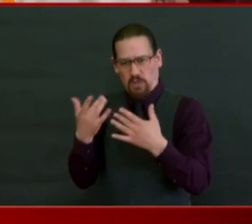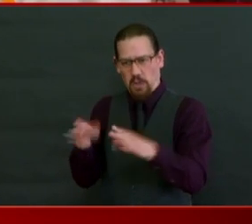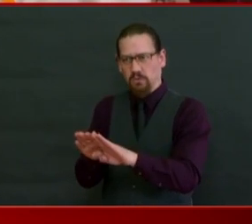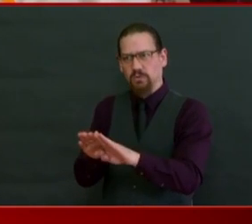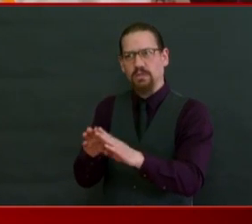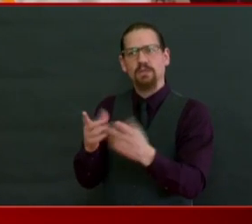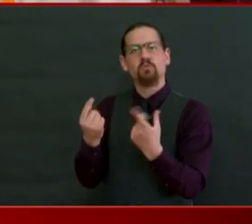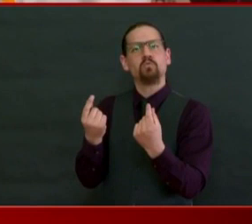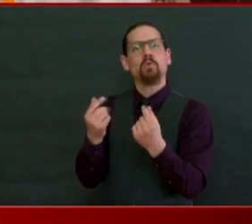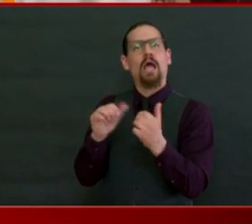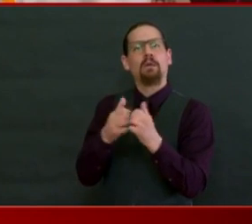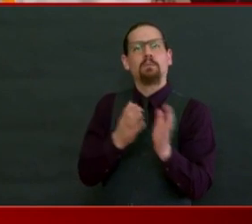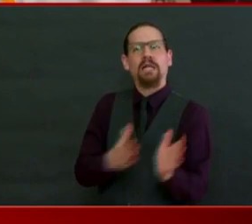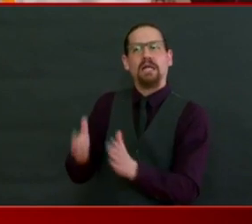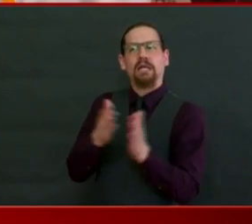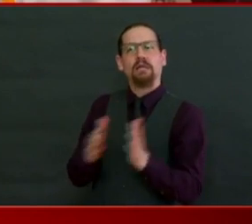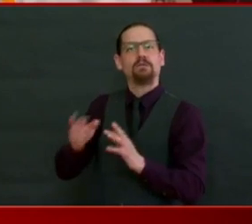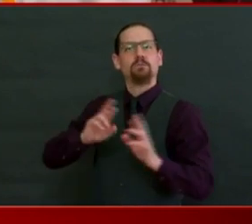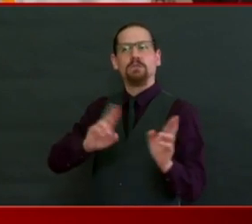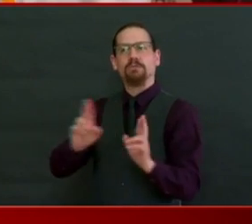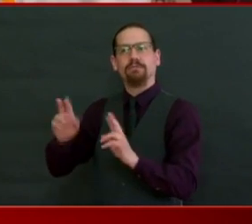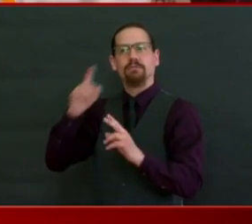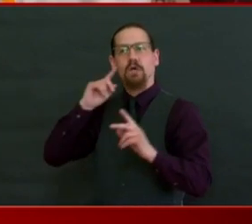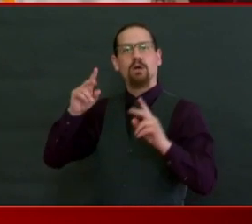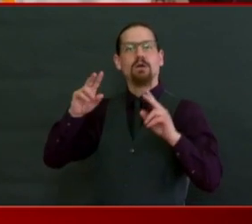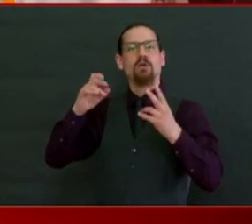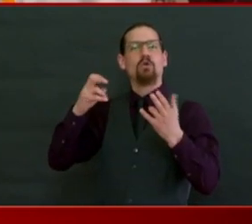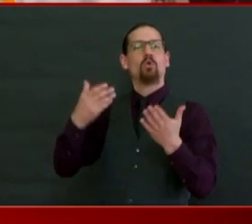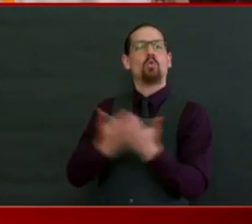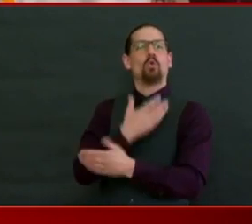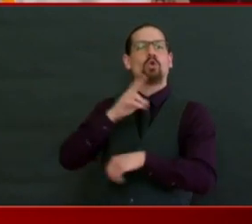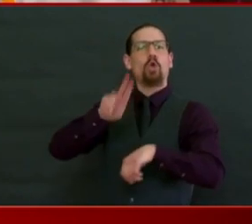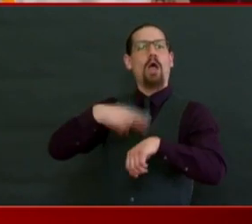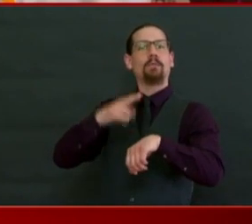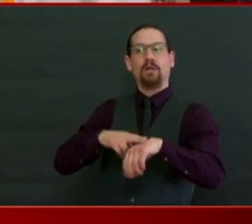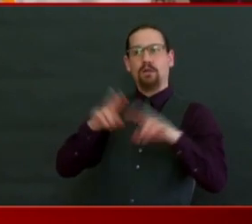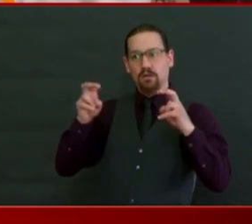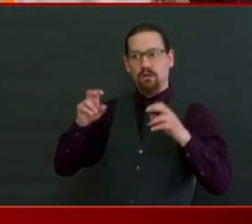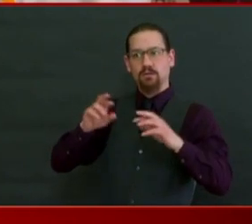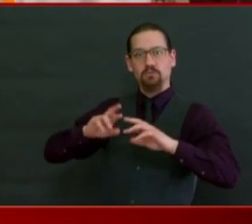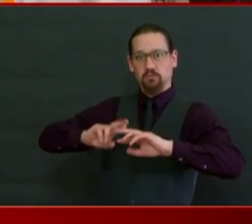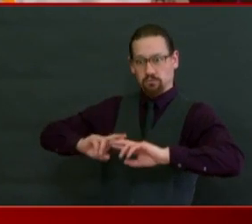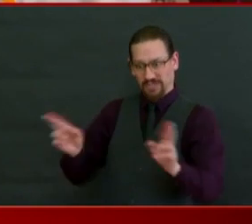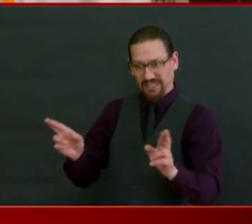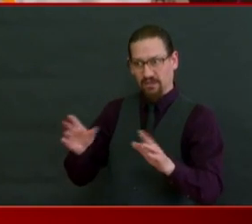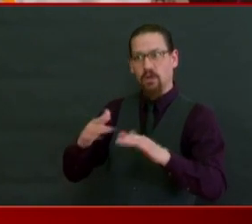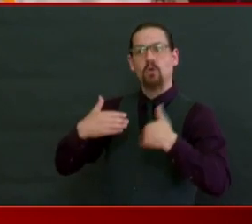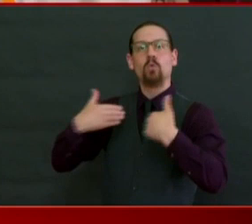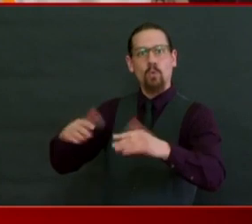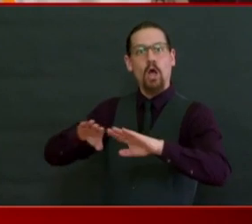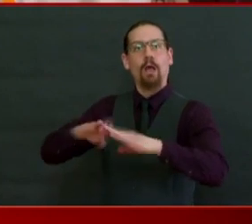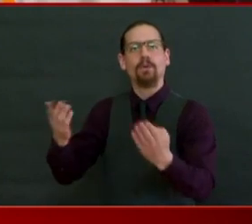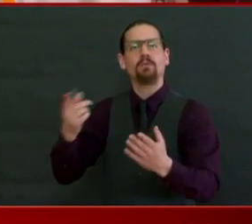OTHER NONESSENTIAL BUSINESSES DO RIGHT NOW WHILE CLOSED IN ORDER TO BE BEST PREPARED FOR THE NEW NORMAL FOR WHEN YOU GIVE THEM